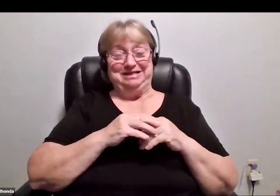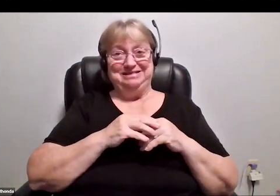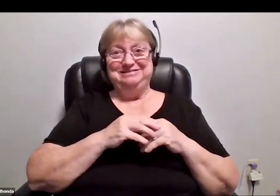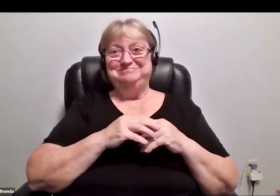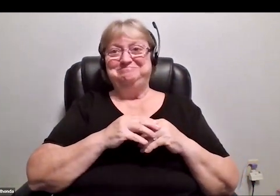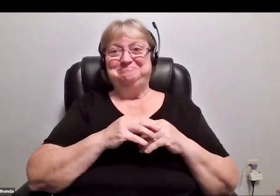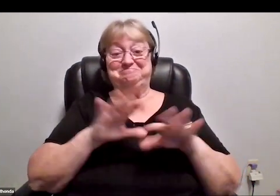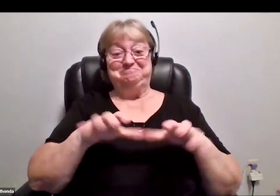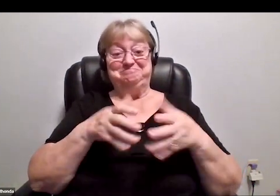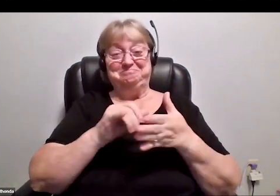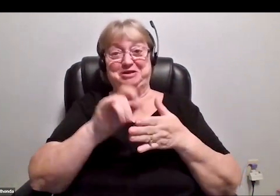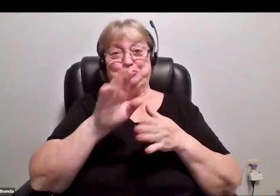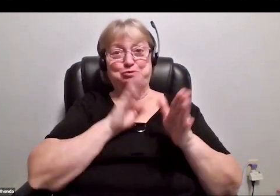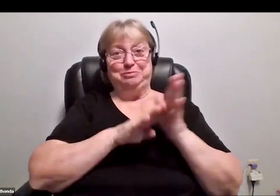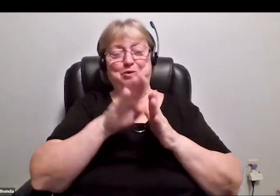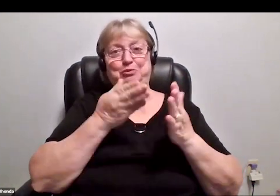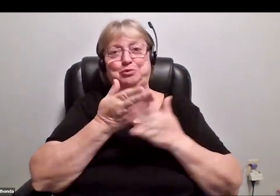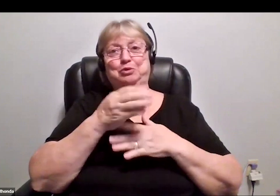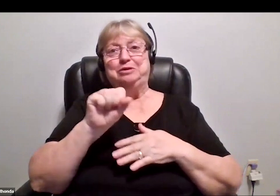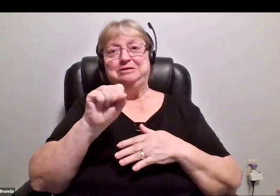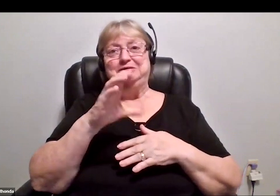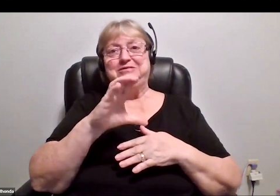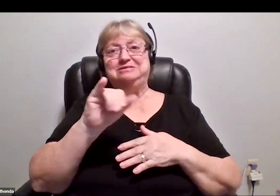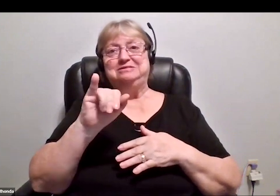The group that you've built through SciAccess and AstroAccess